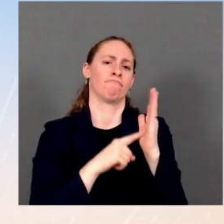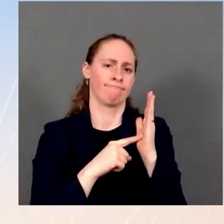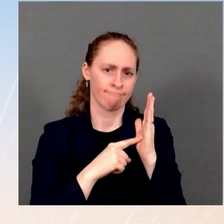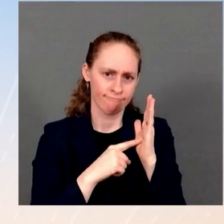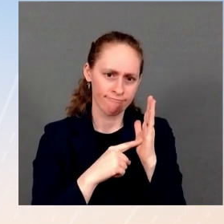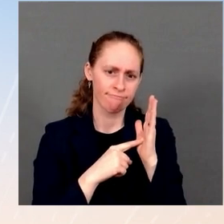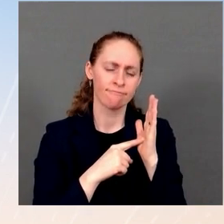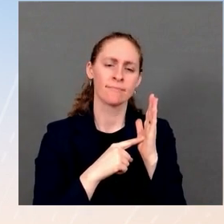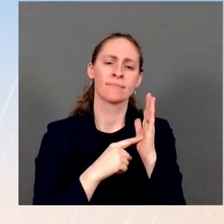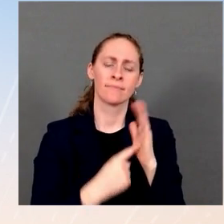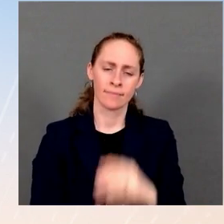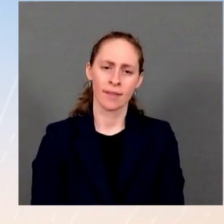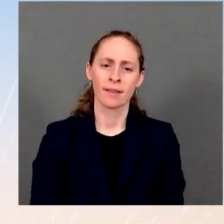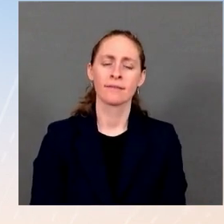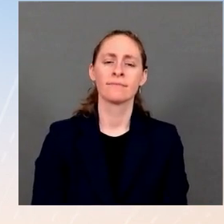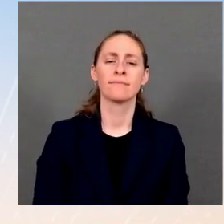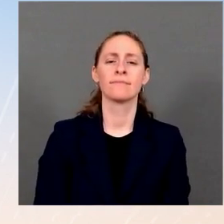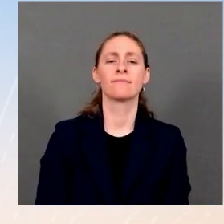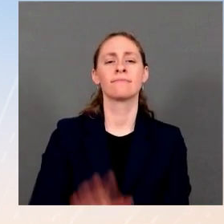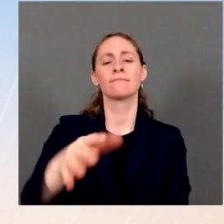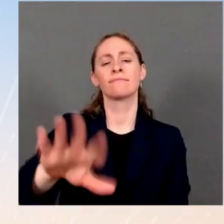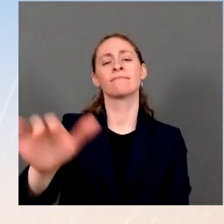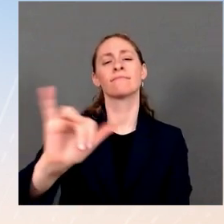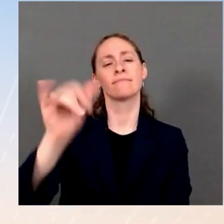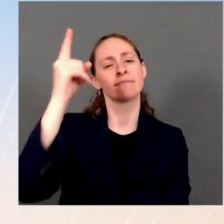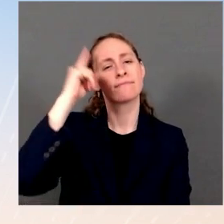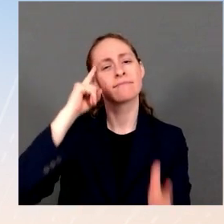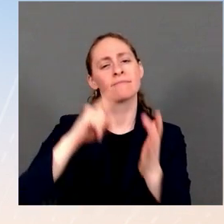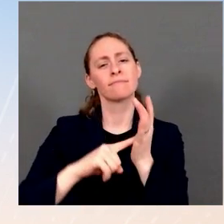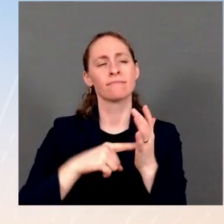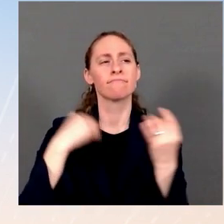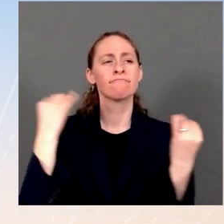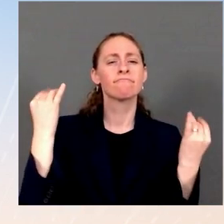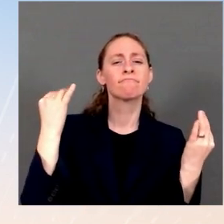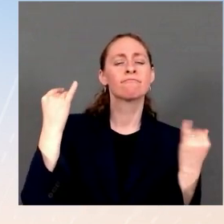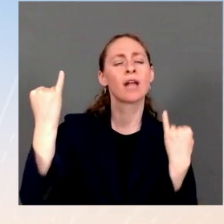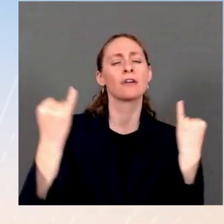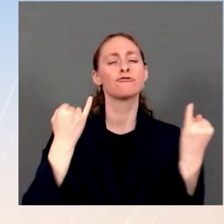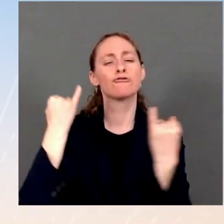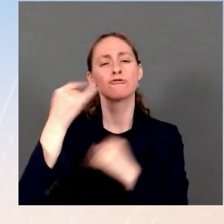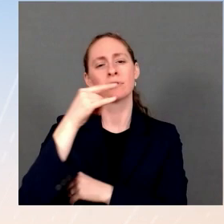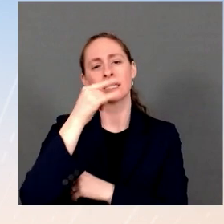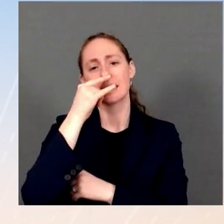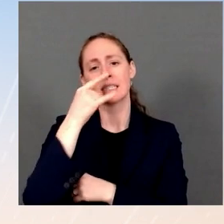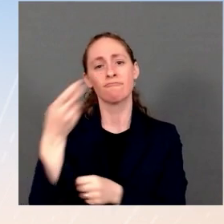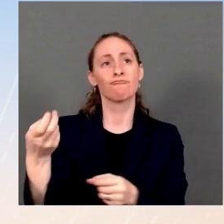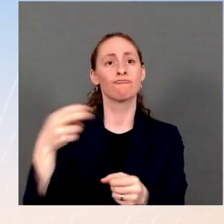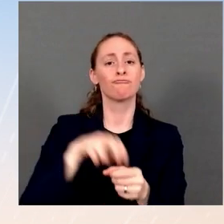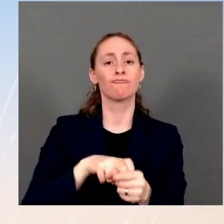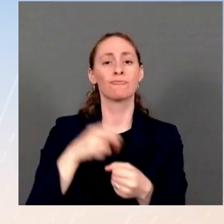you put them in the car seat, you put the seat belt on. I would say a lot of my friends click four or five things